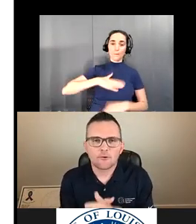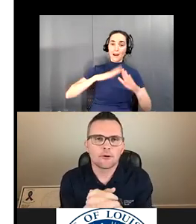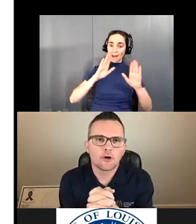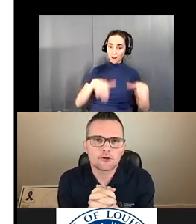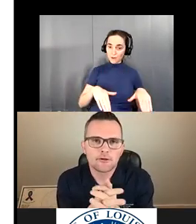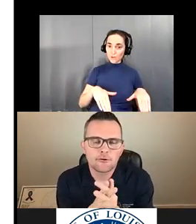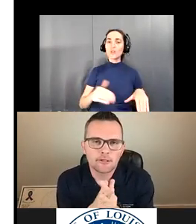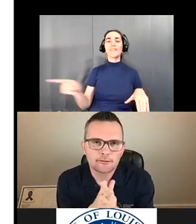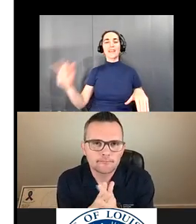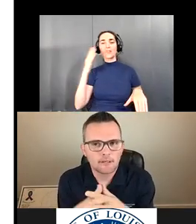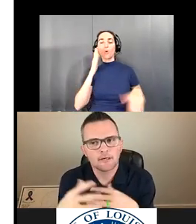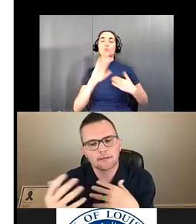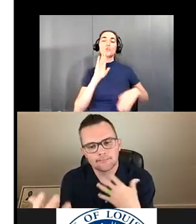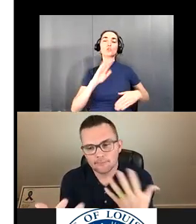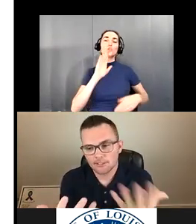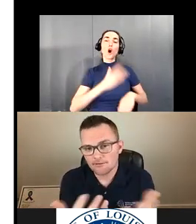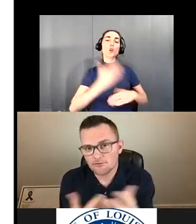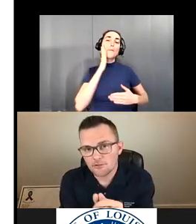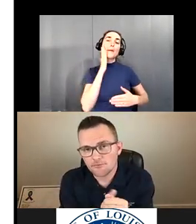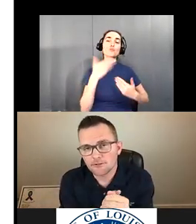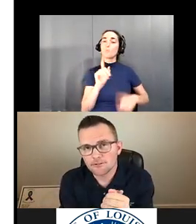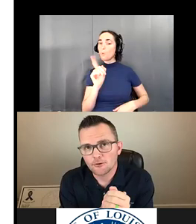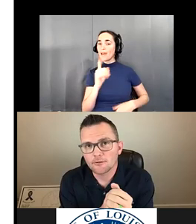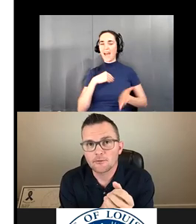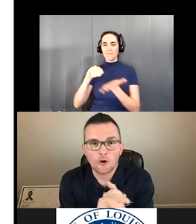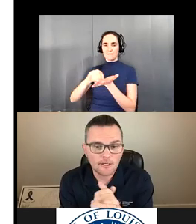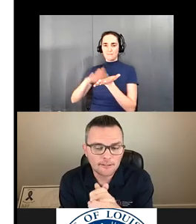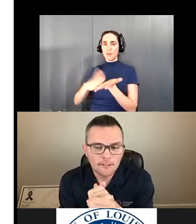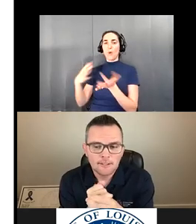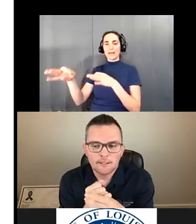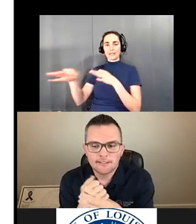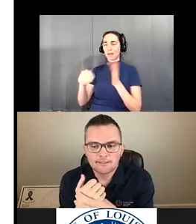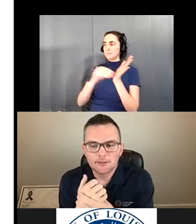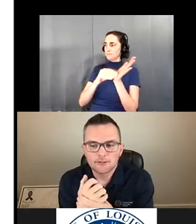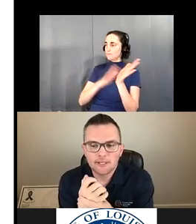my daughter's bedroom is because I've specifically told him to market and to understand